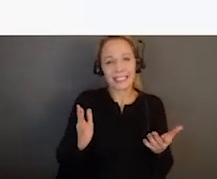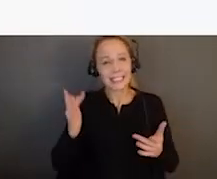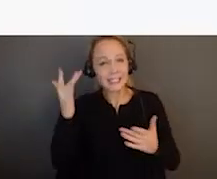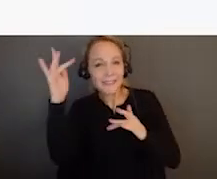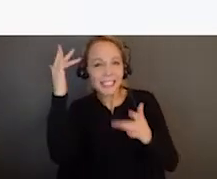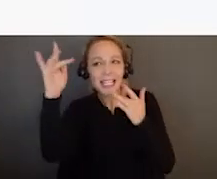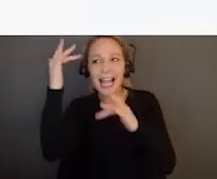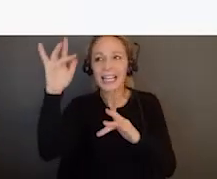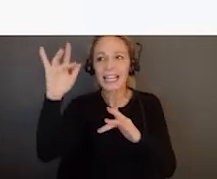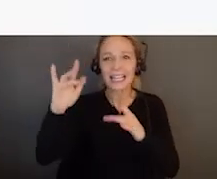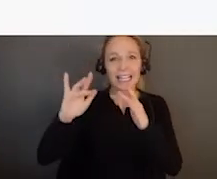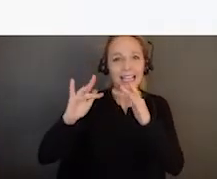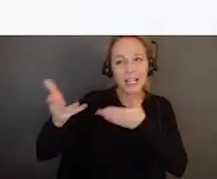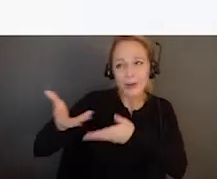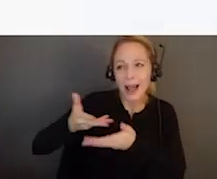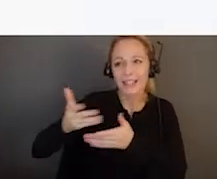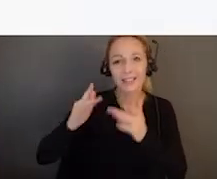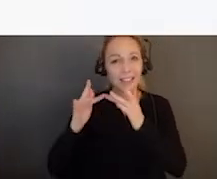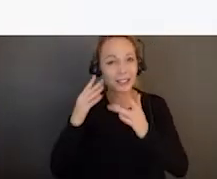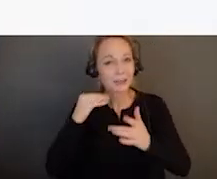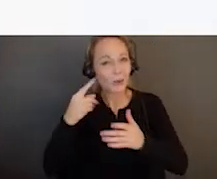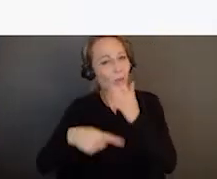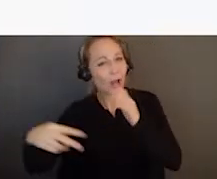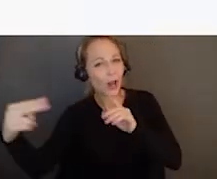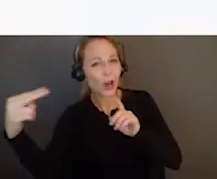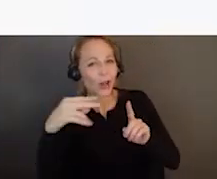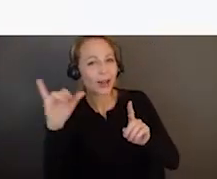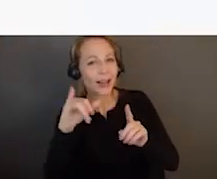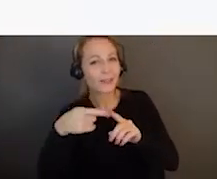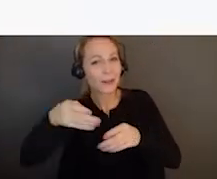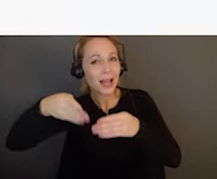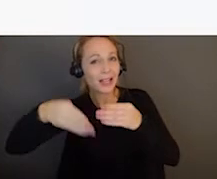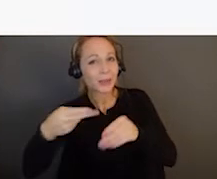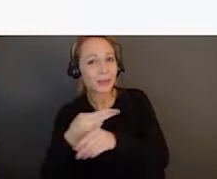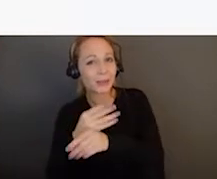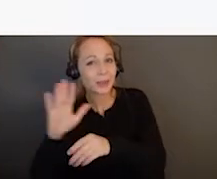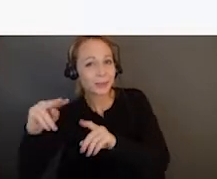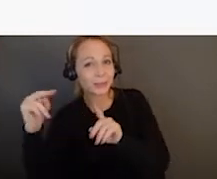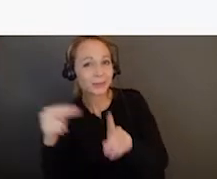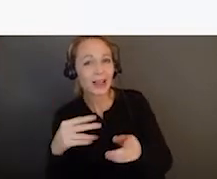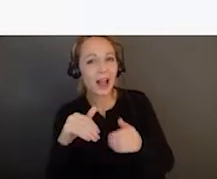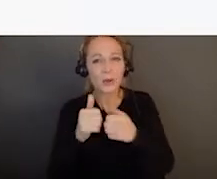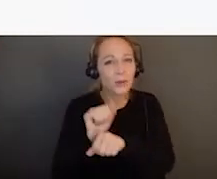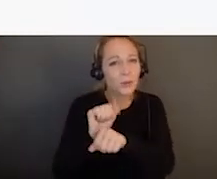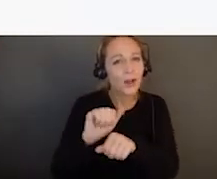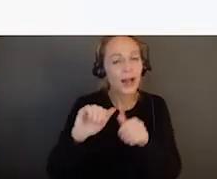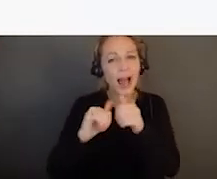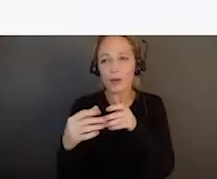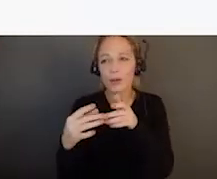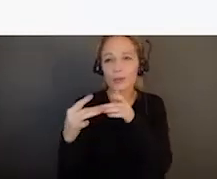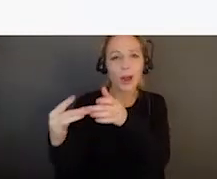DIGITAL EXPERIENCE ACTUALLY LOOK LIKE FROM AN END USER'S PERSPECTIVE? HOW DOES IT WORK, HOW DOES IT DRIVE BUSINESS RESULTS